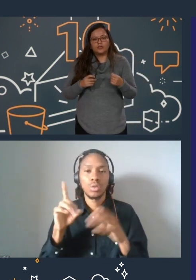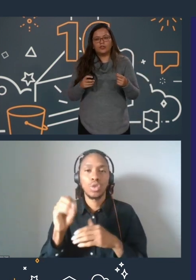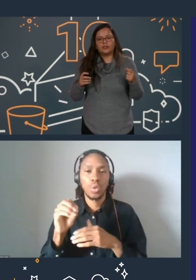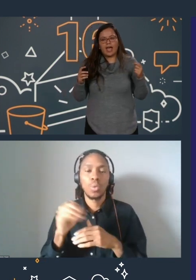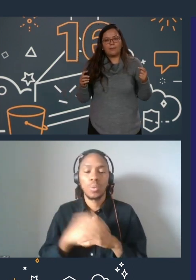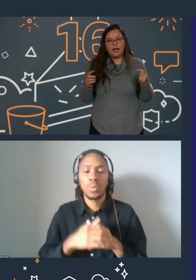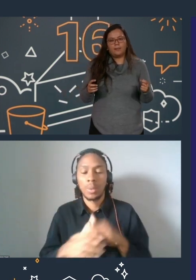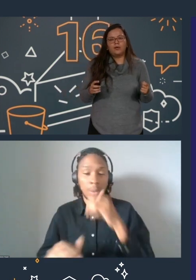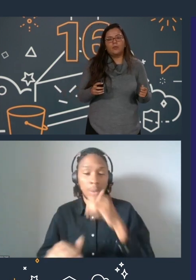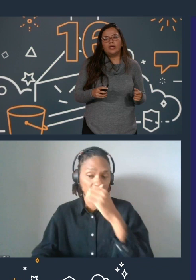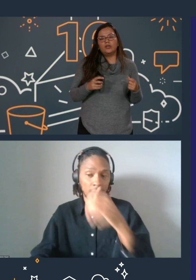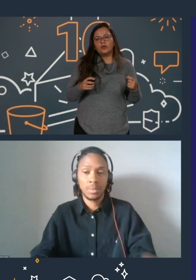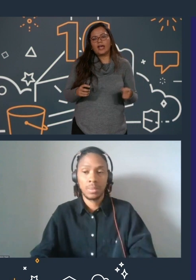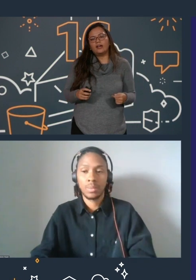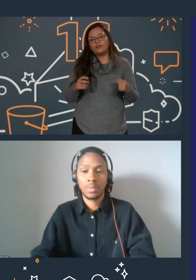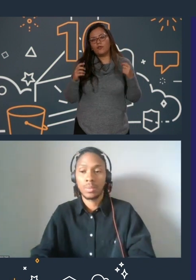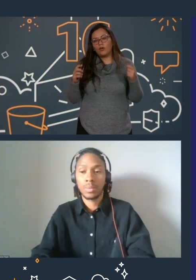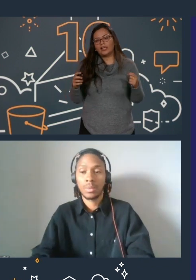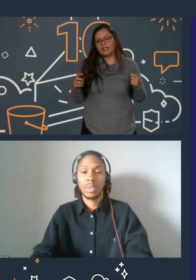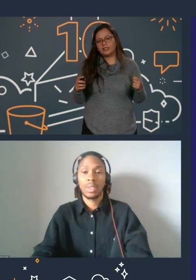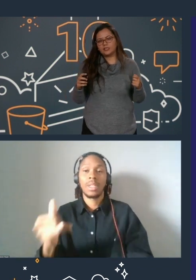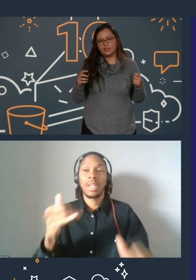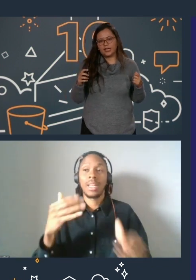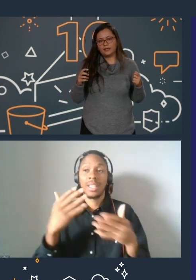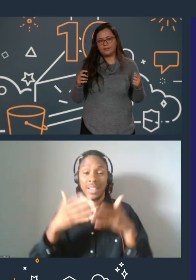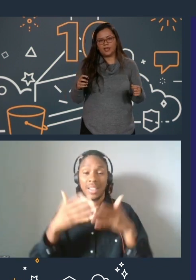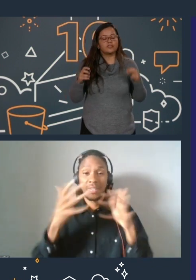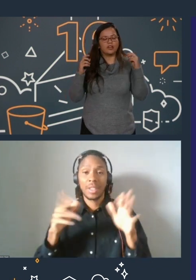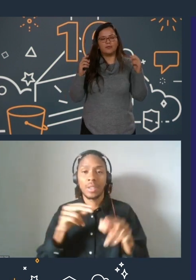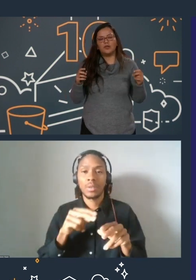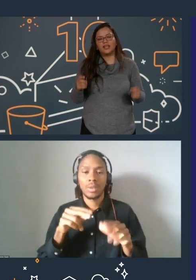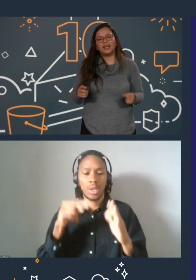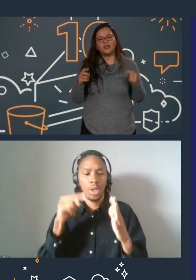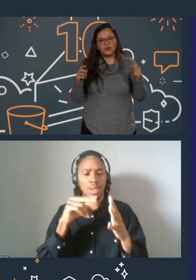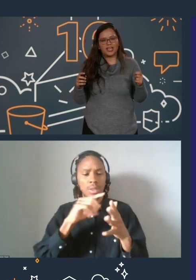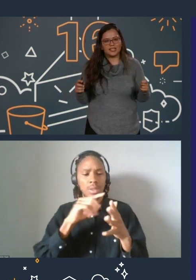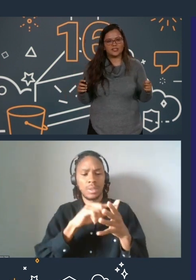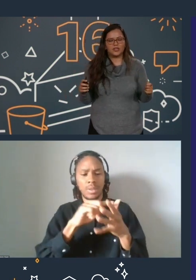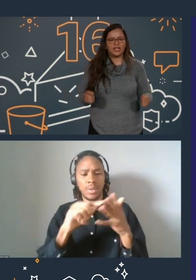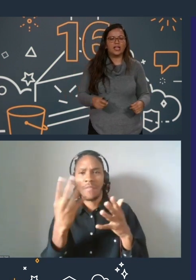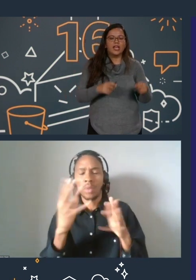So to wrap up, we looked at four cases today. Sorry, we looked at two cases today.